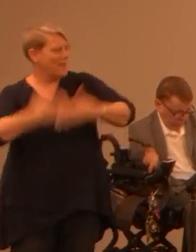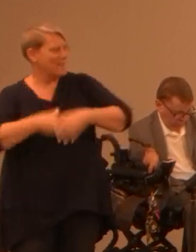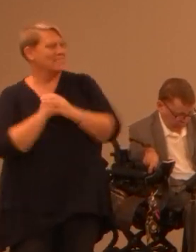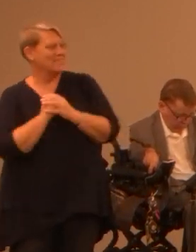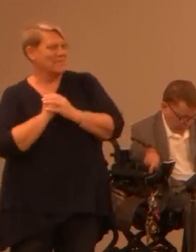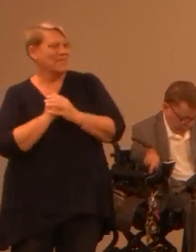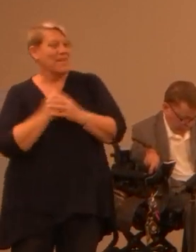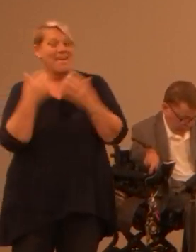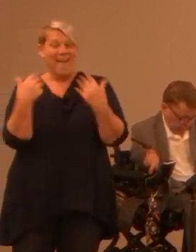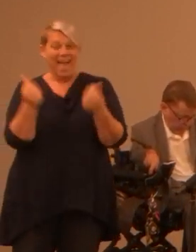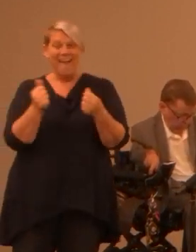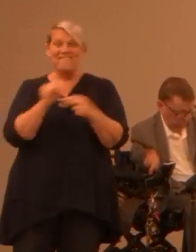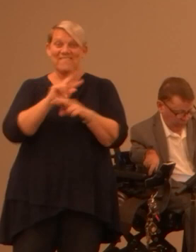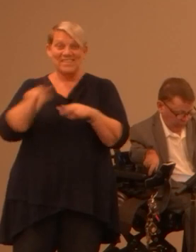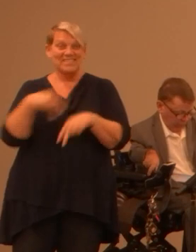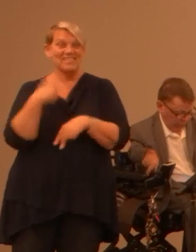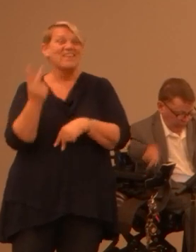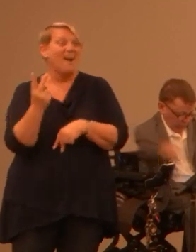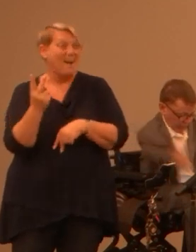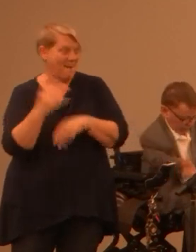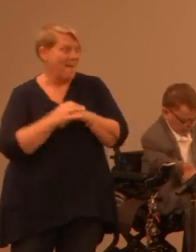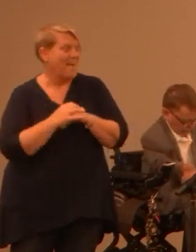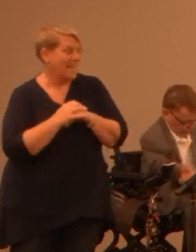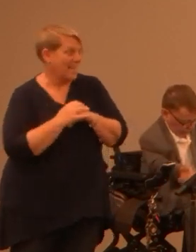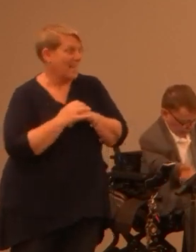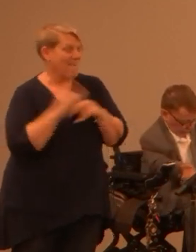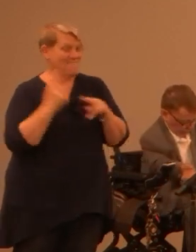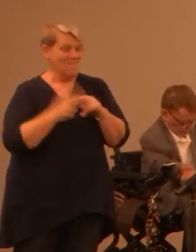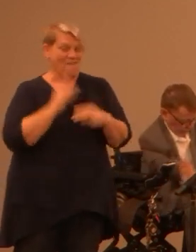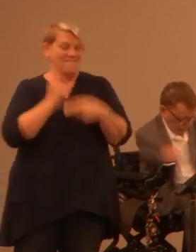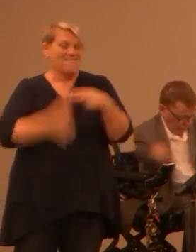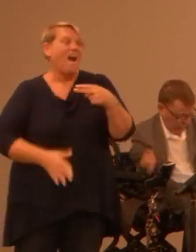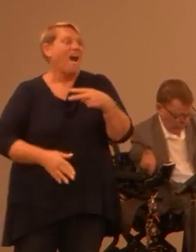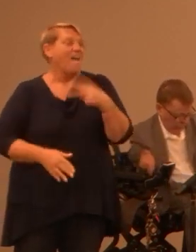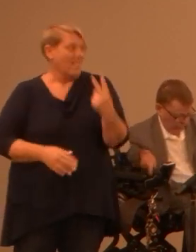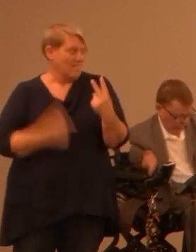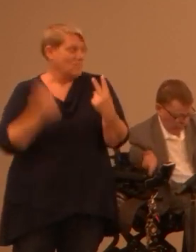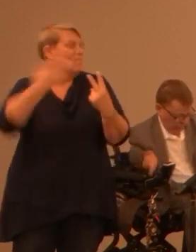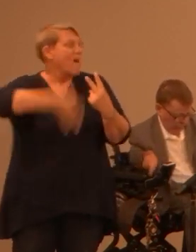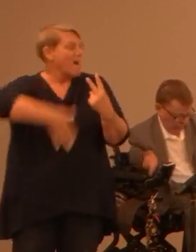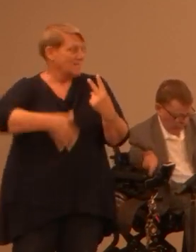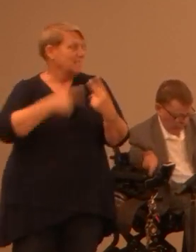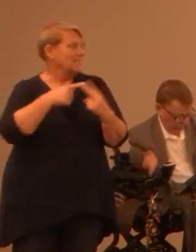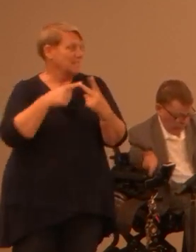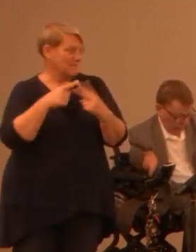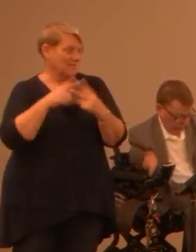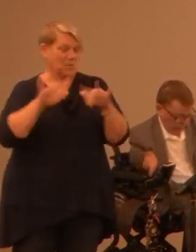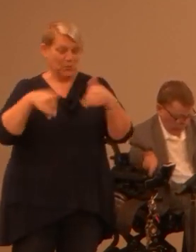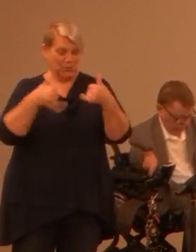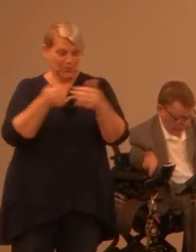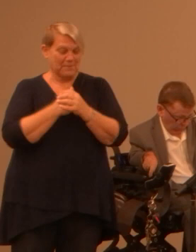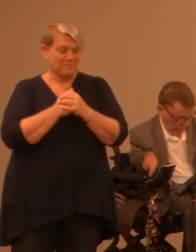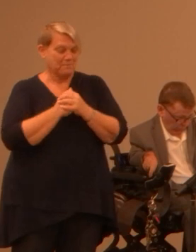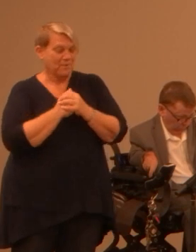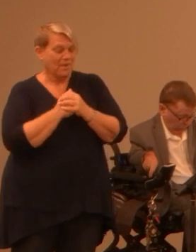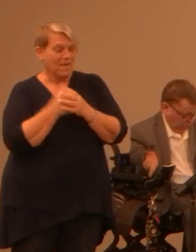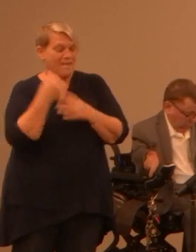a tie for our final prize this evening, for our final award, we have a tie